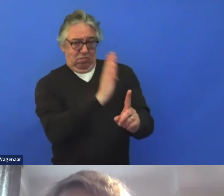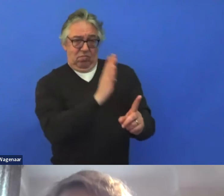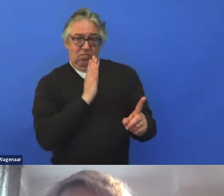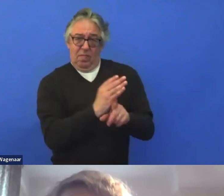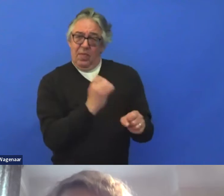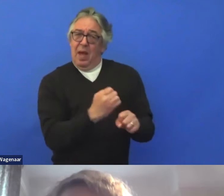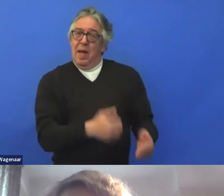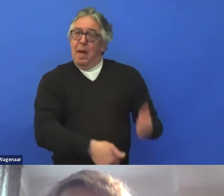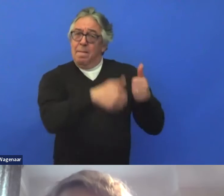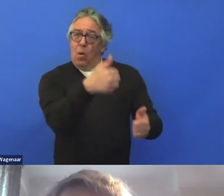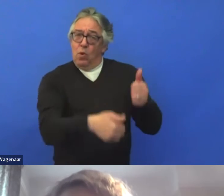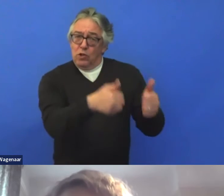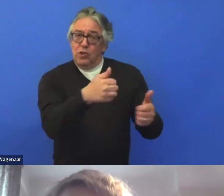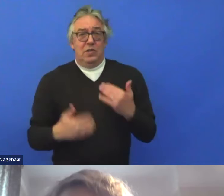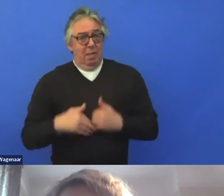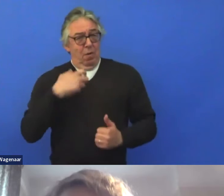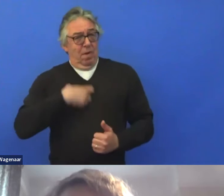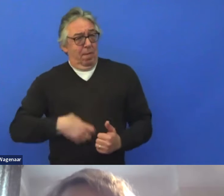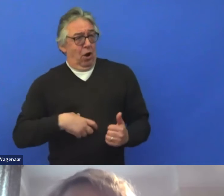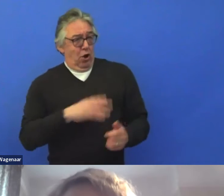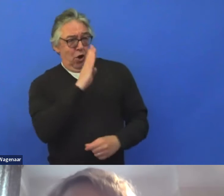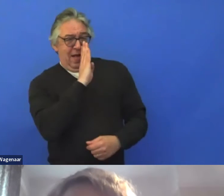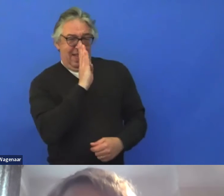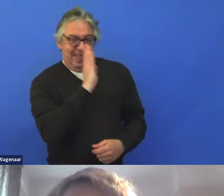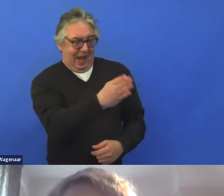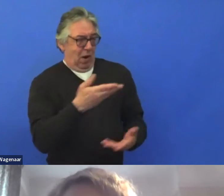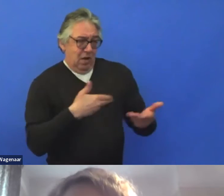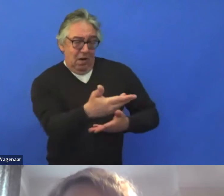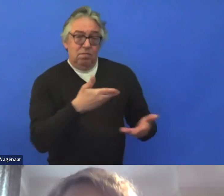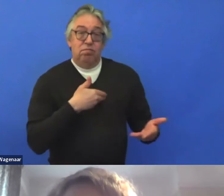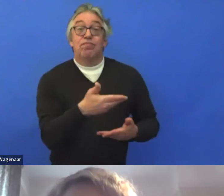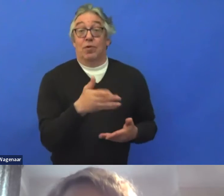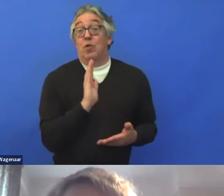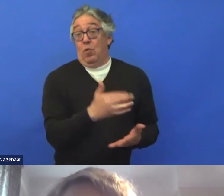I think that would give us more result for persons with disabilities.